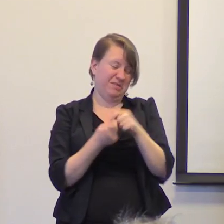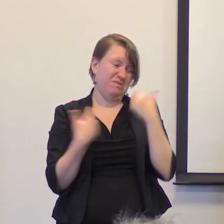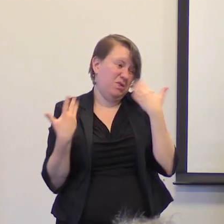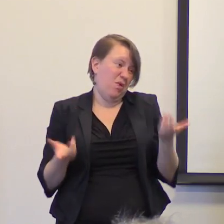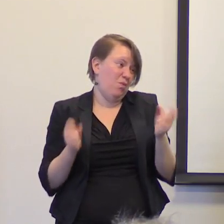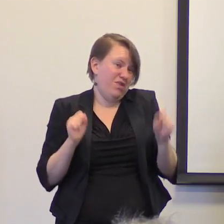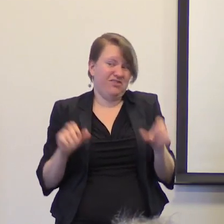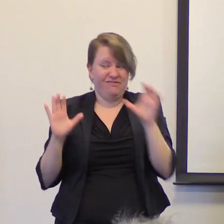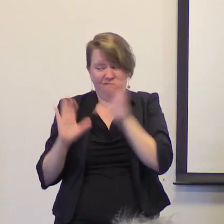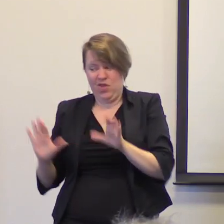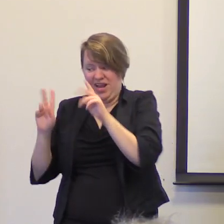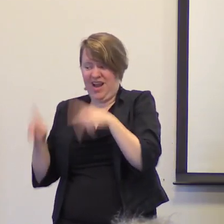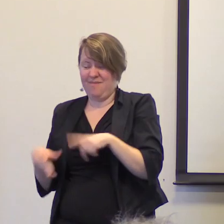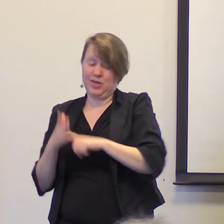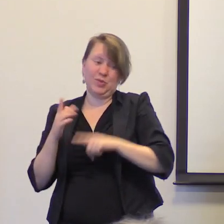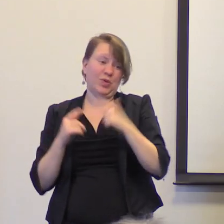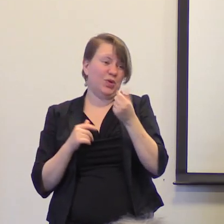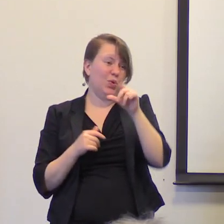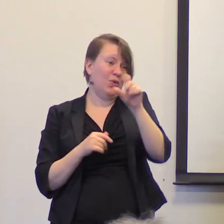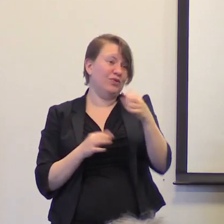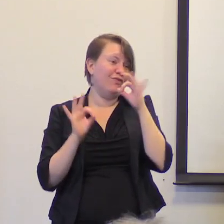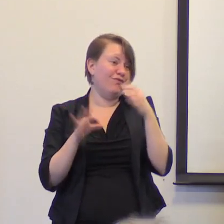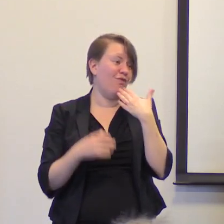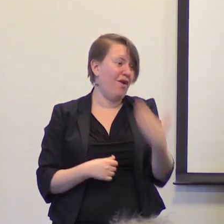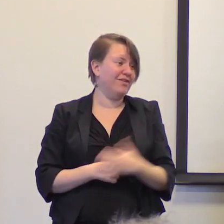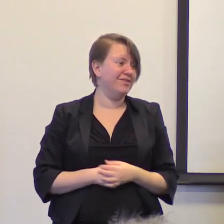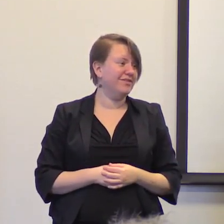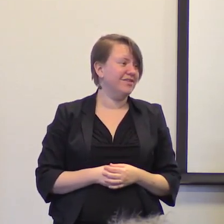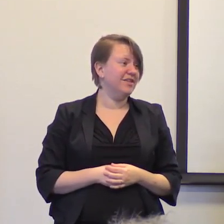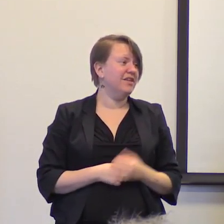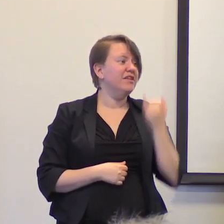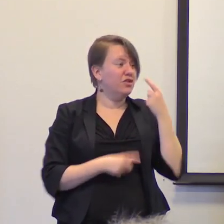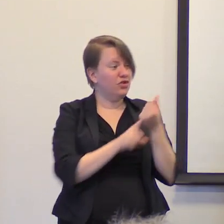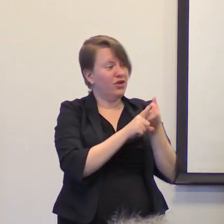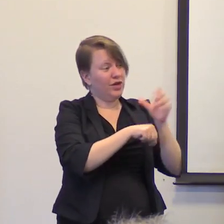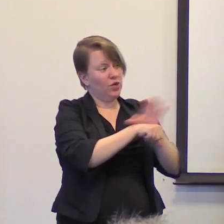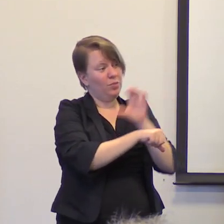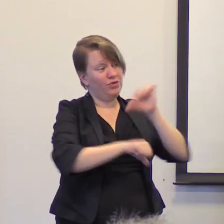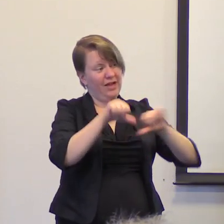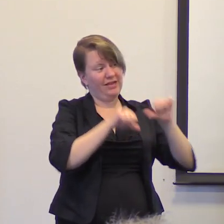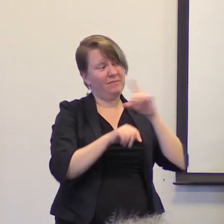look it up. That's what Google is good for. Let me ask you: Since you are in computer sciences, let me tell you one other interesting